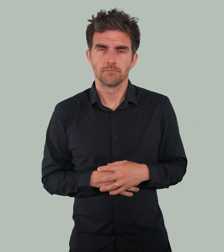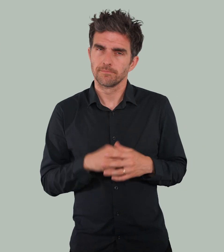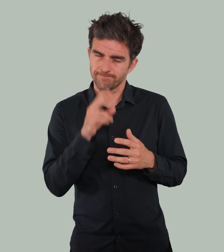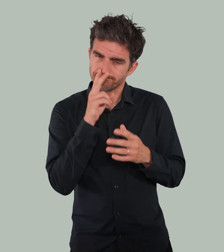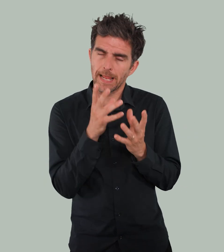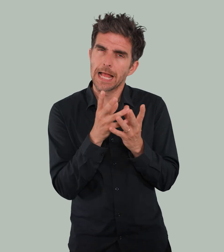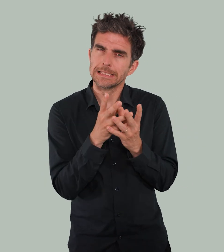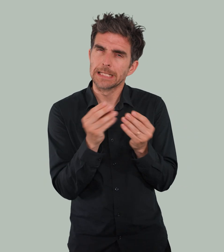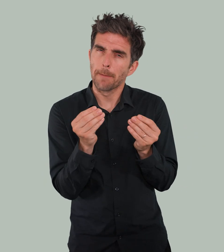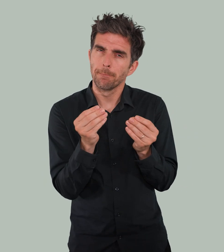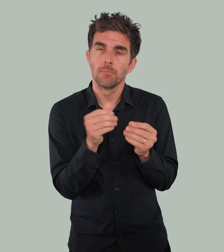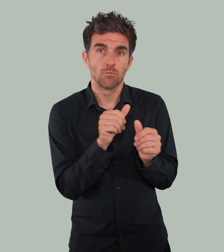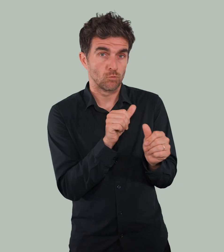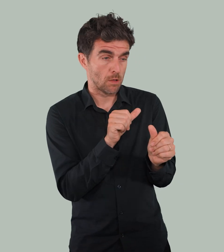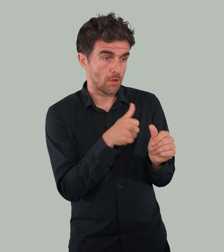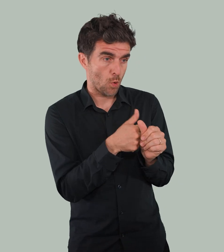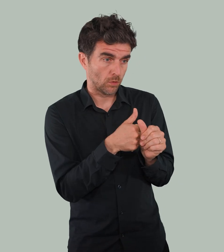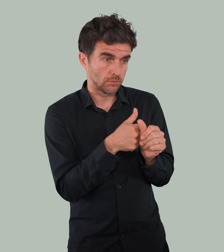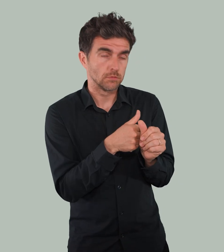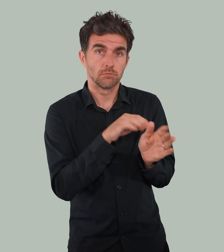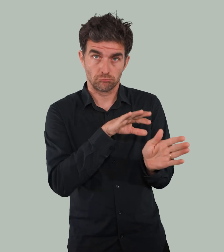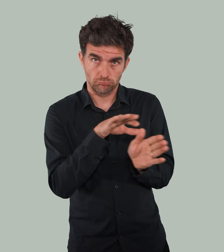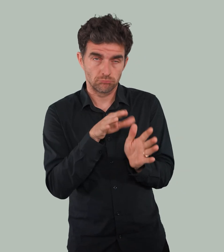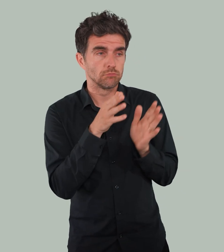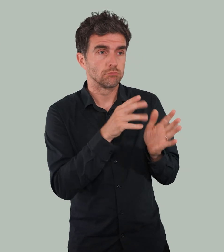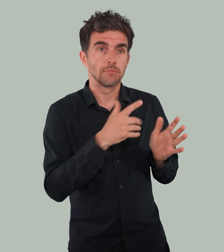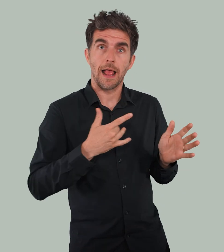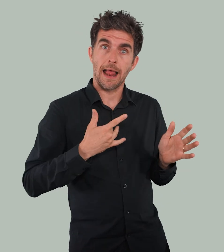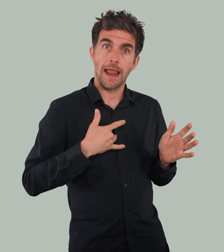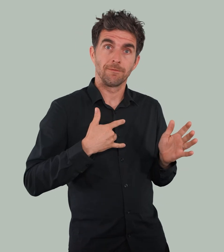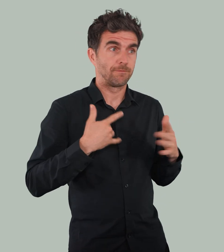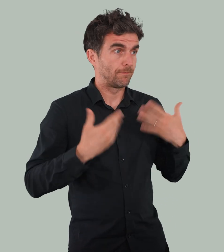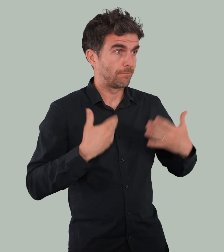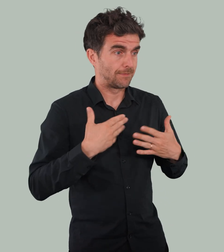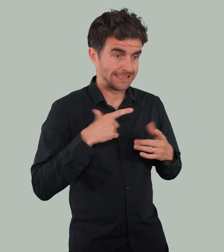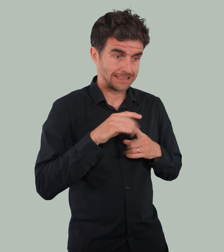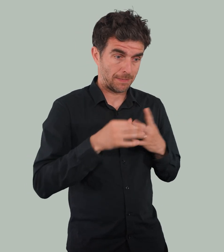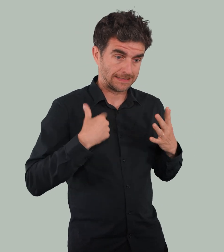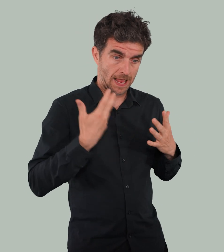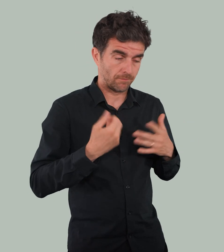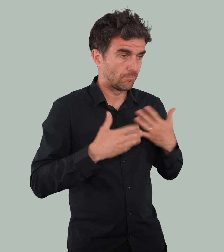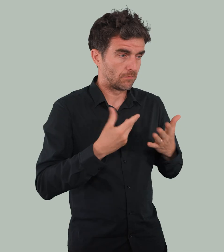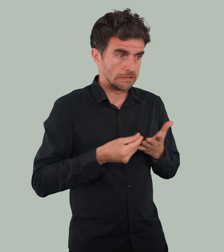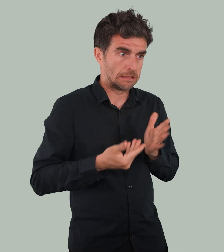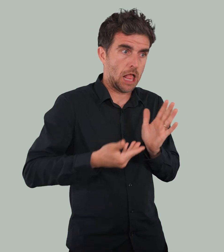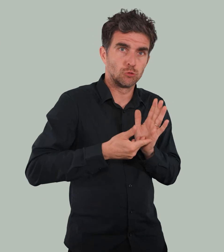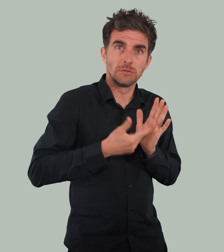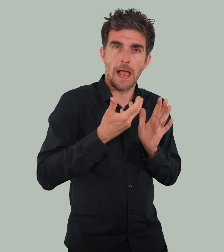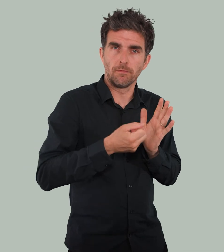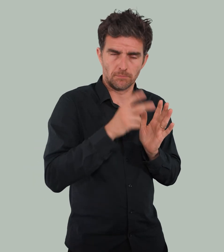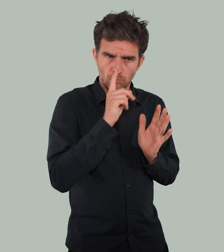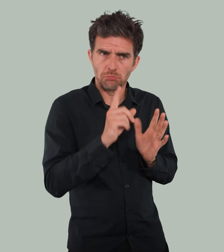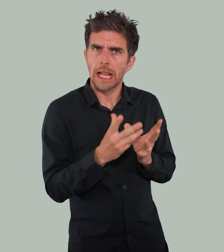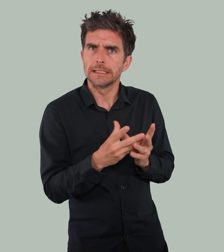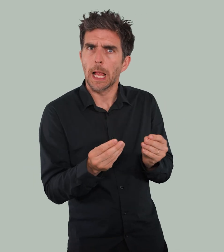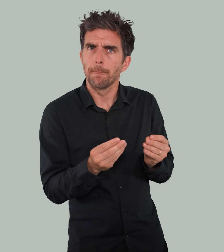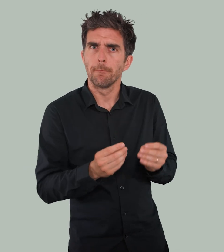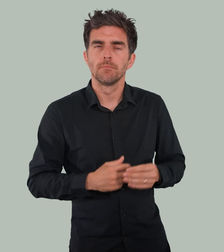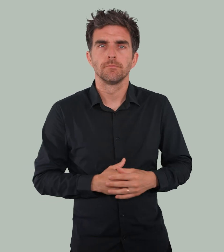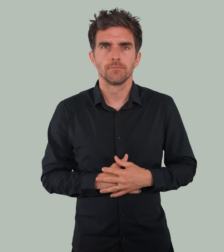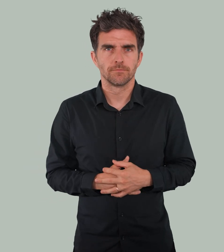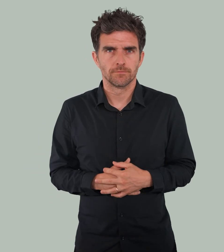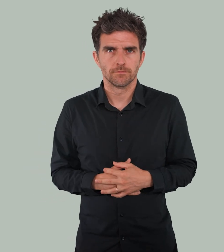Gap between support and the lived cost of disability